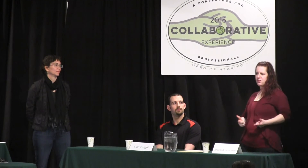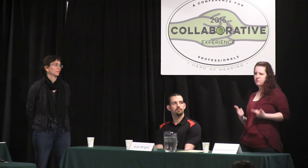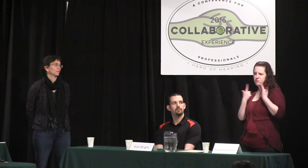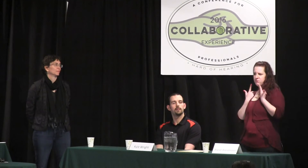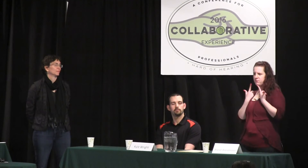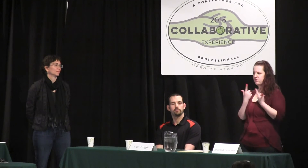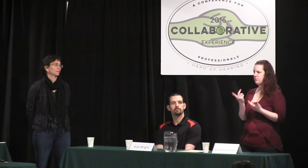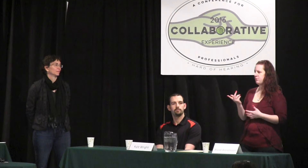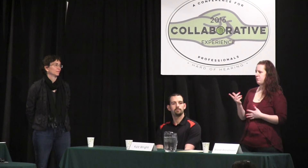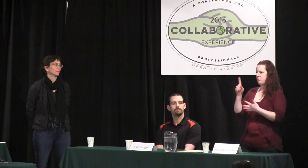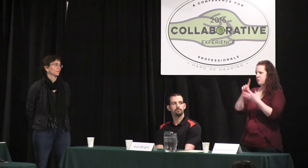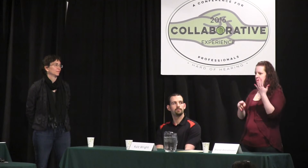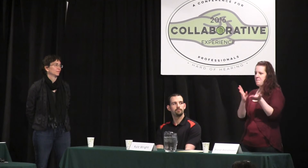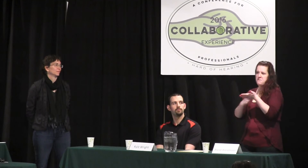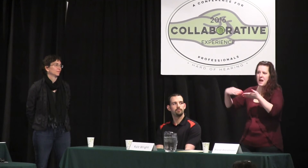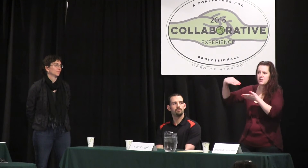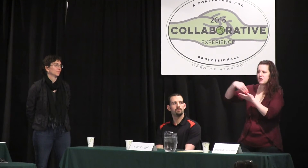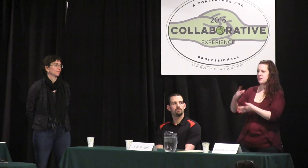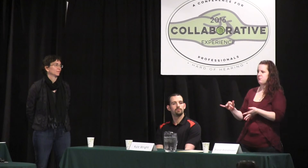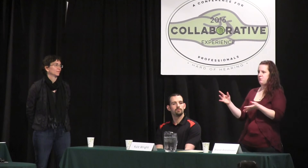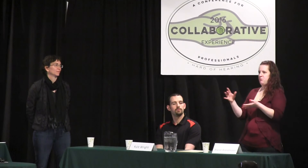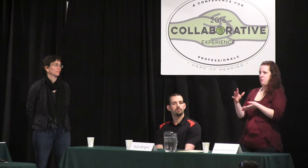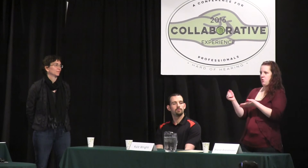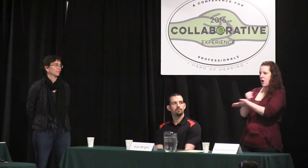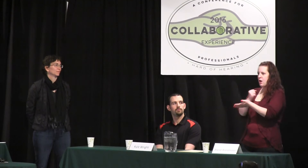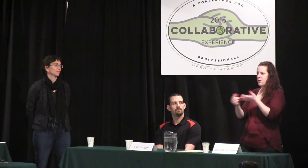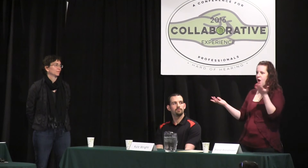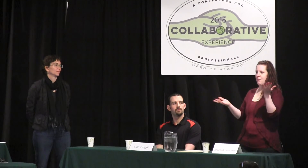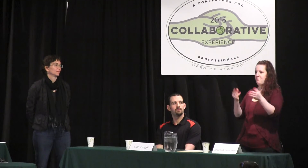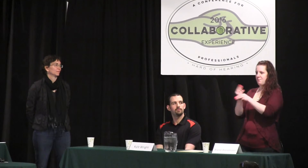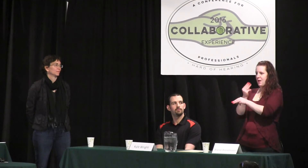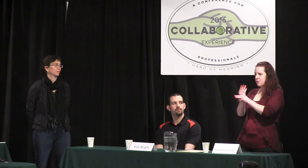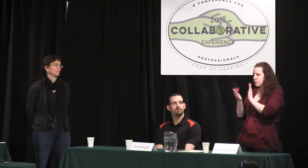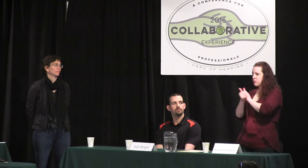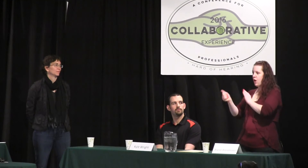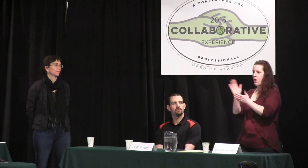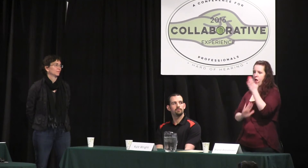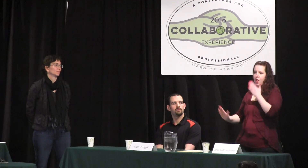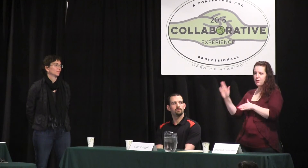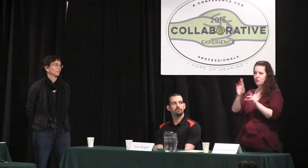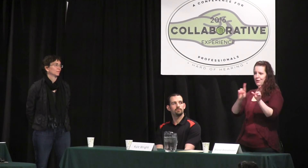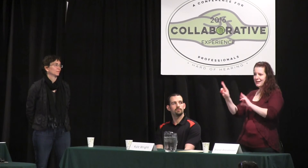And just independent living. You know, how to work with a credit card